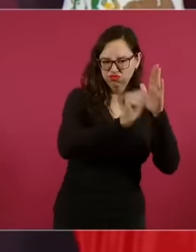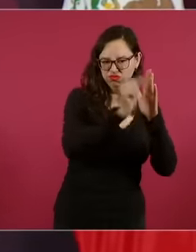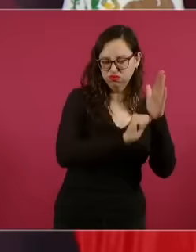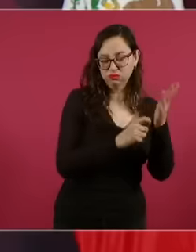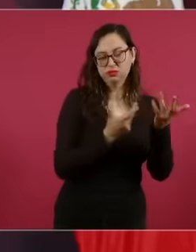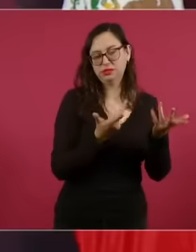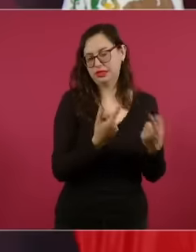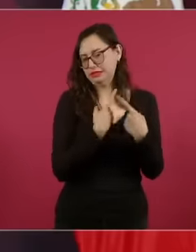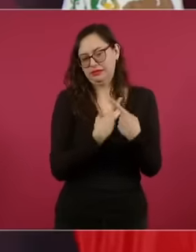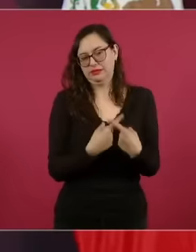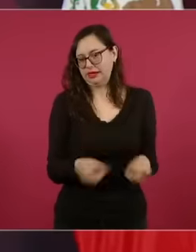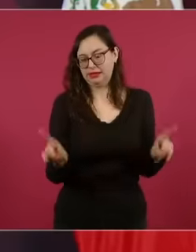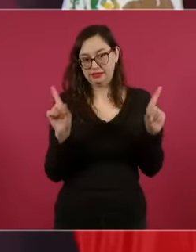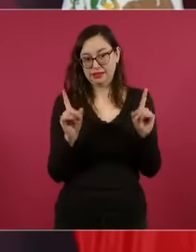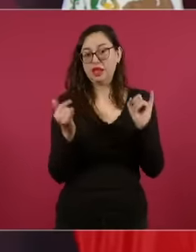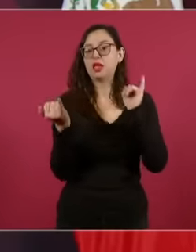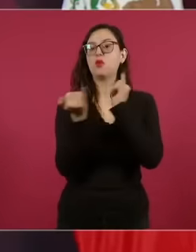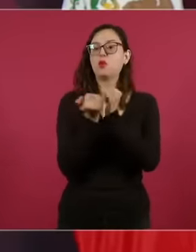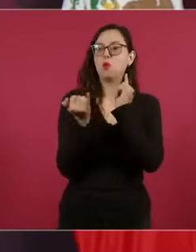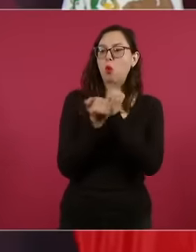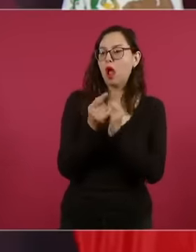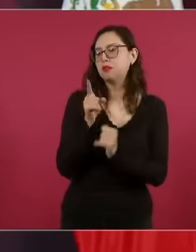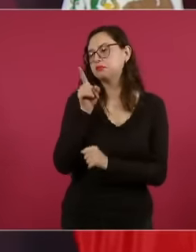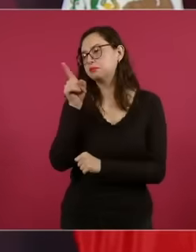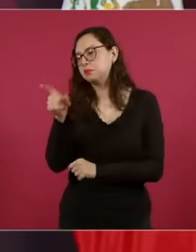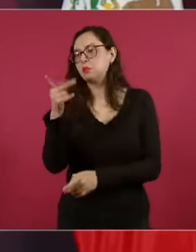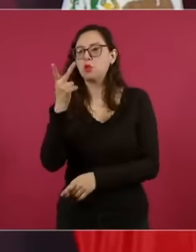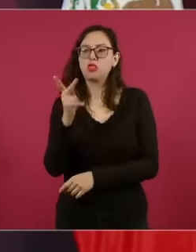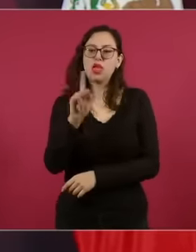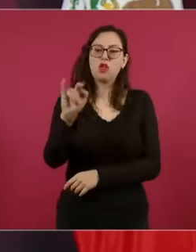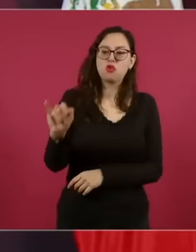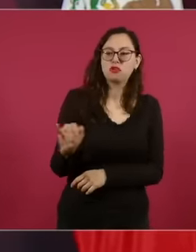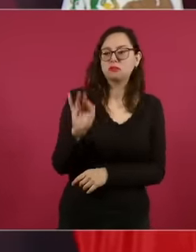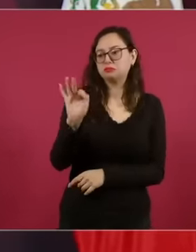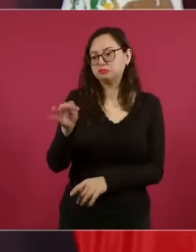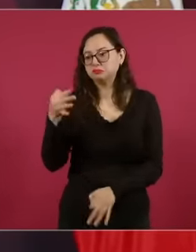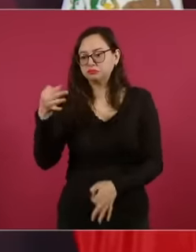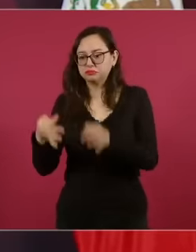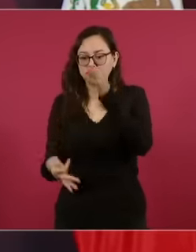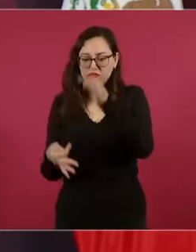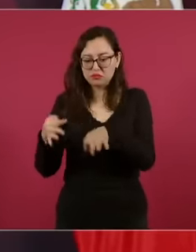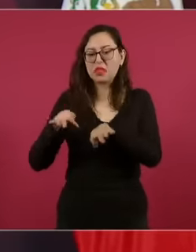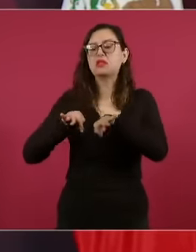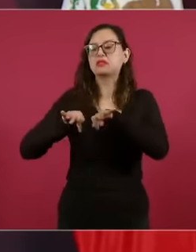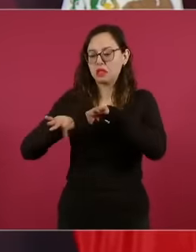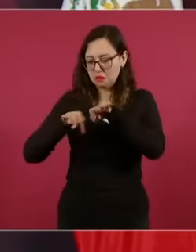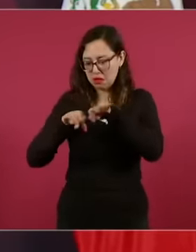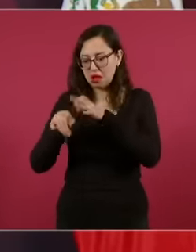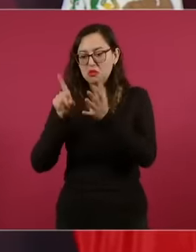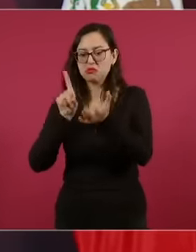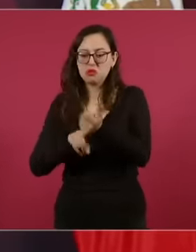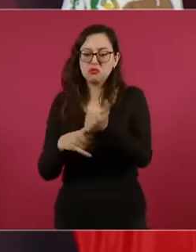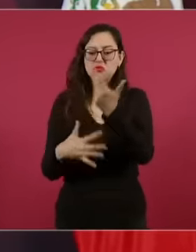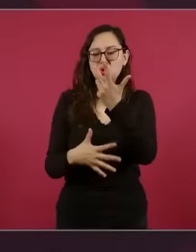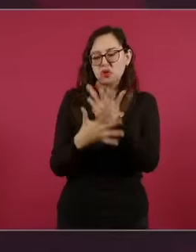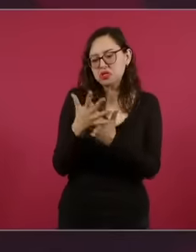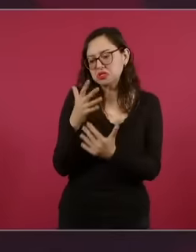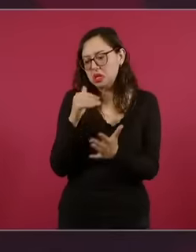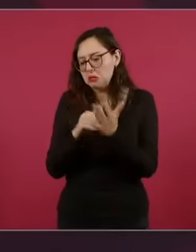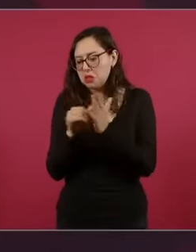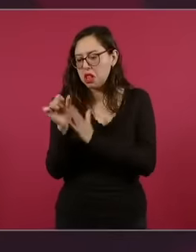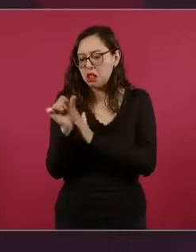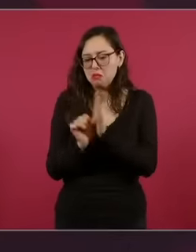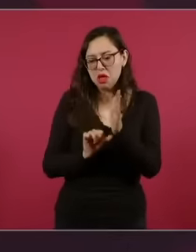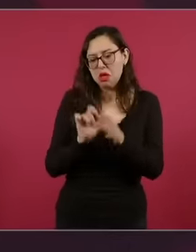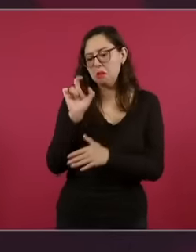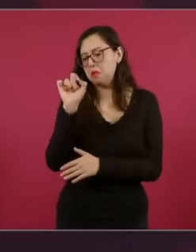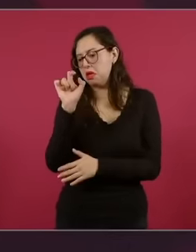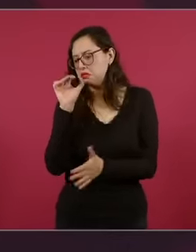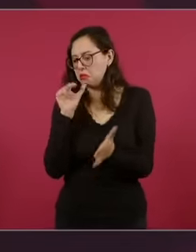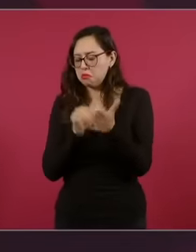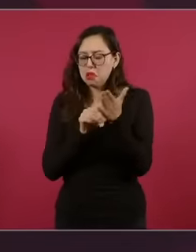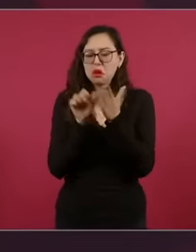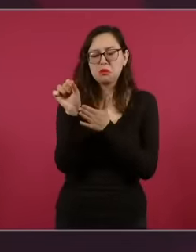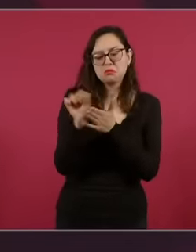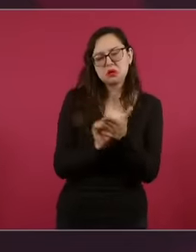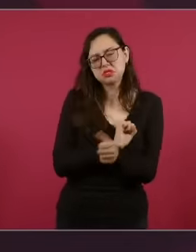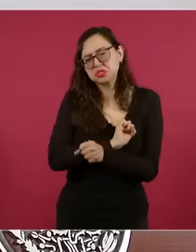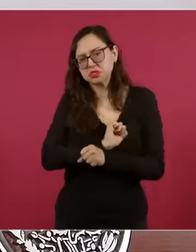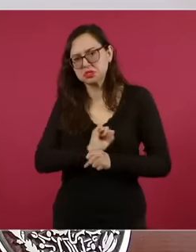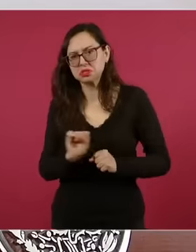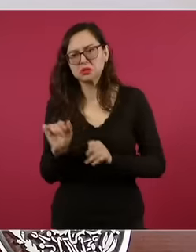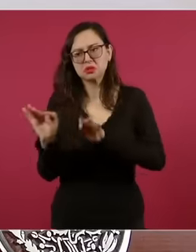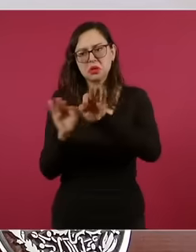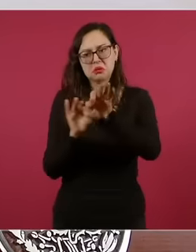office workers who earn 15 20,000 pesos Yes, only a minister earns 700,000 pesos per month